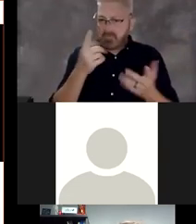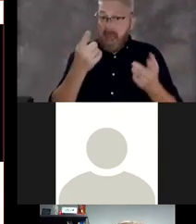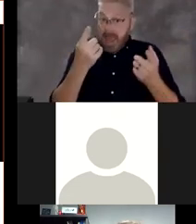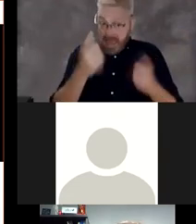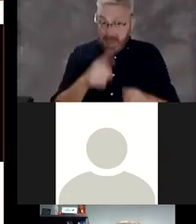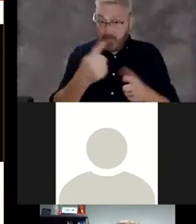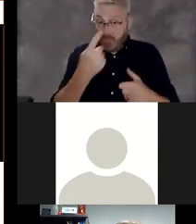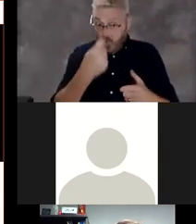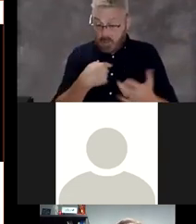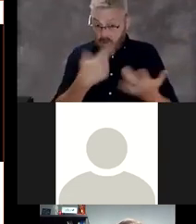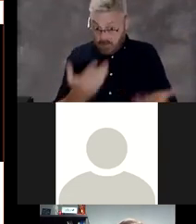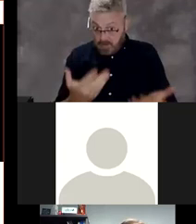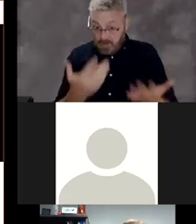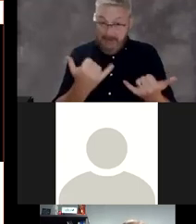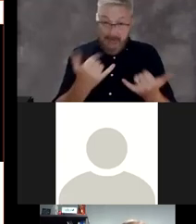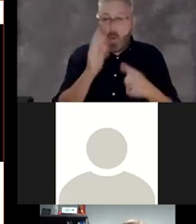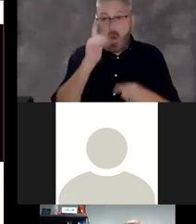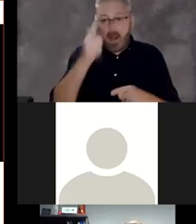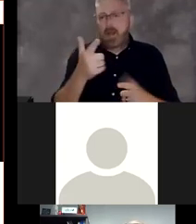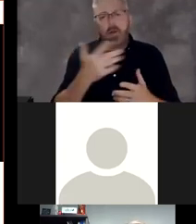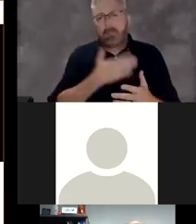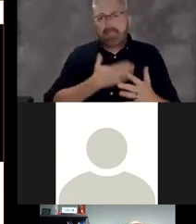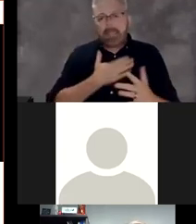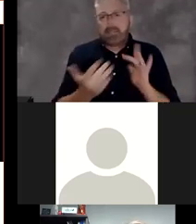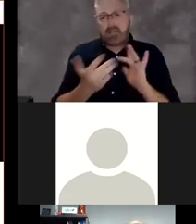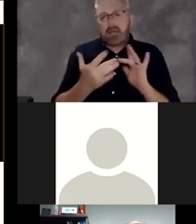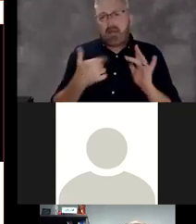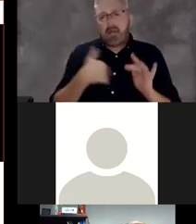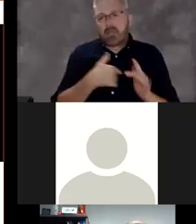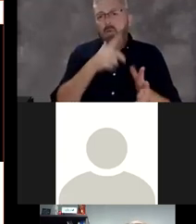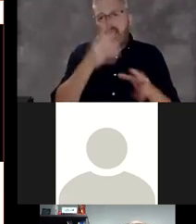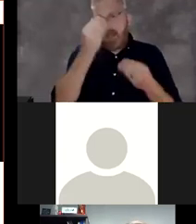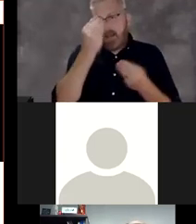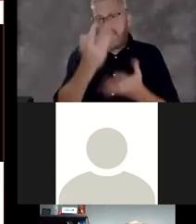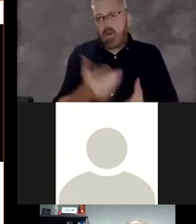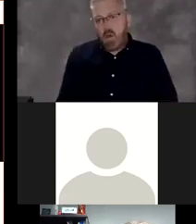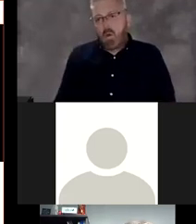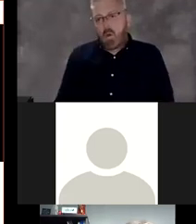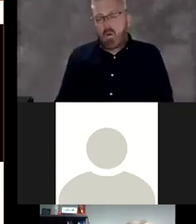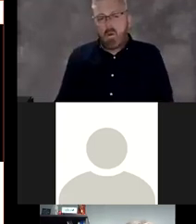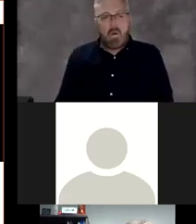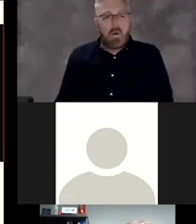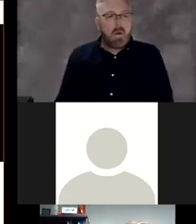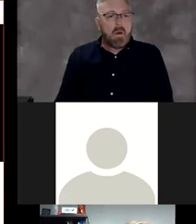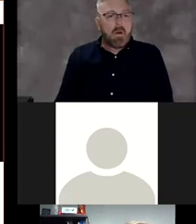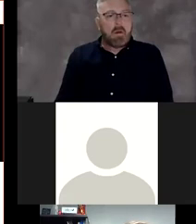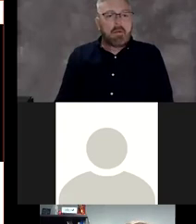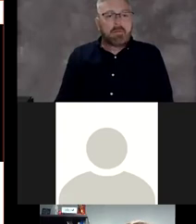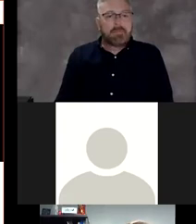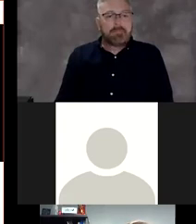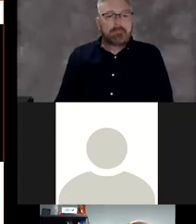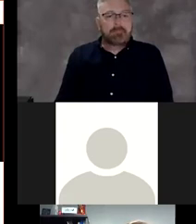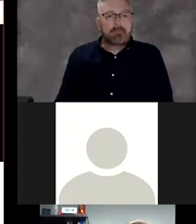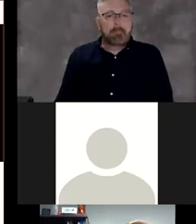OR IN THE FUTURE, FEEL FREE TO CONTACT US.